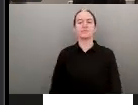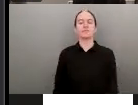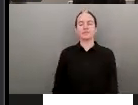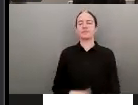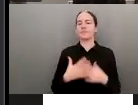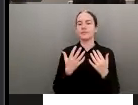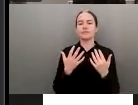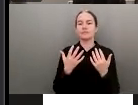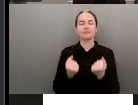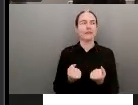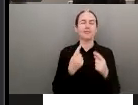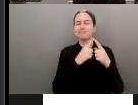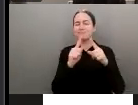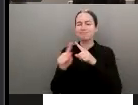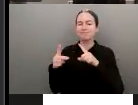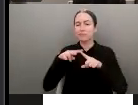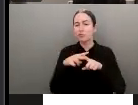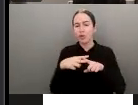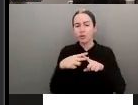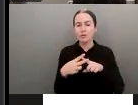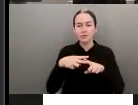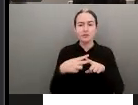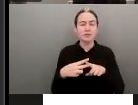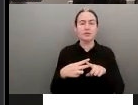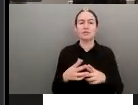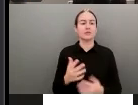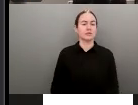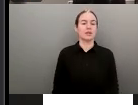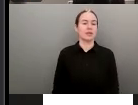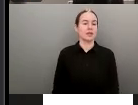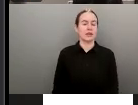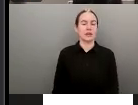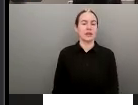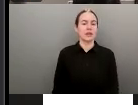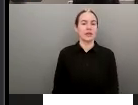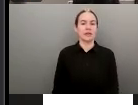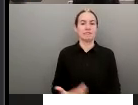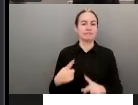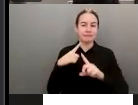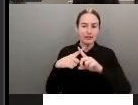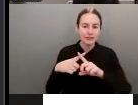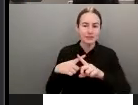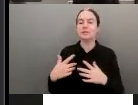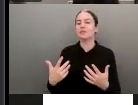tools like X for example, and others I cannot remember.